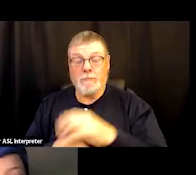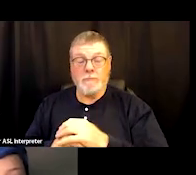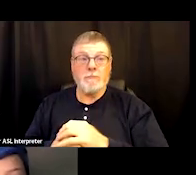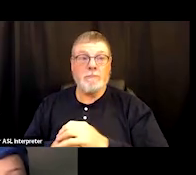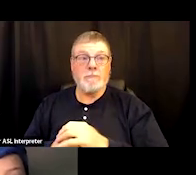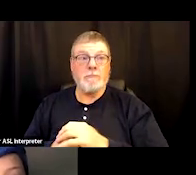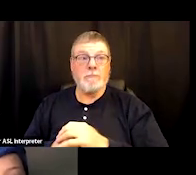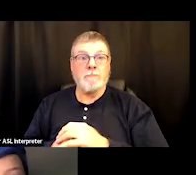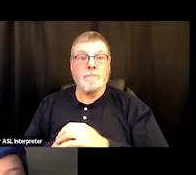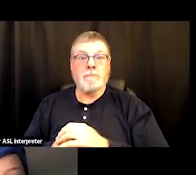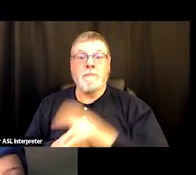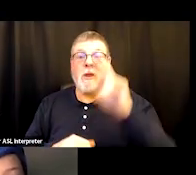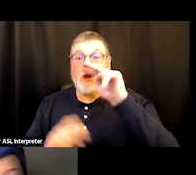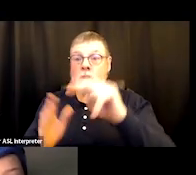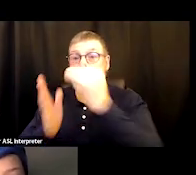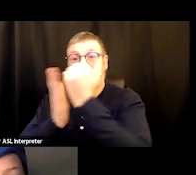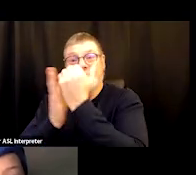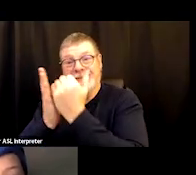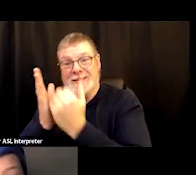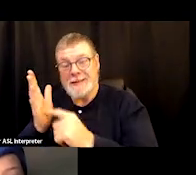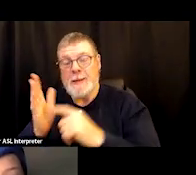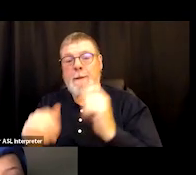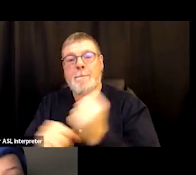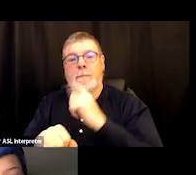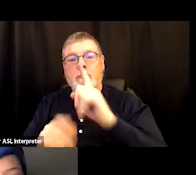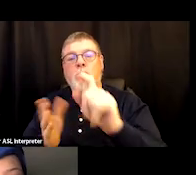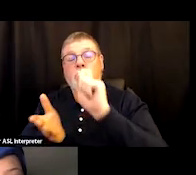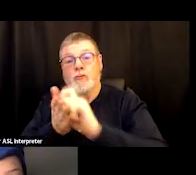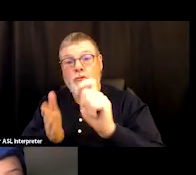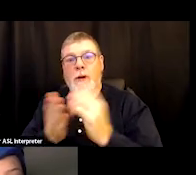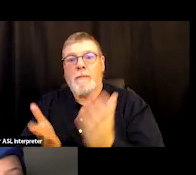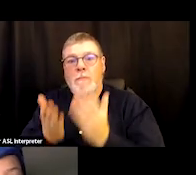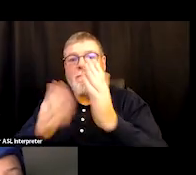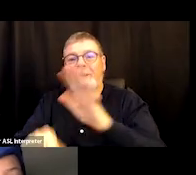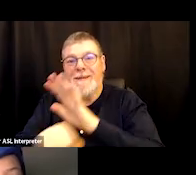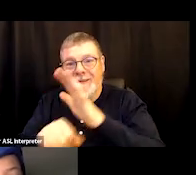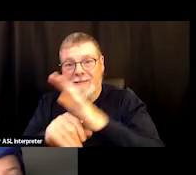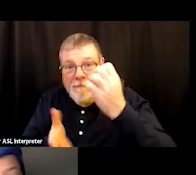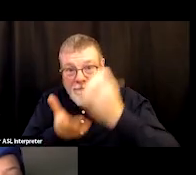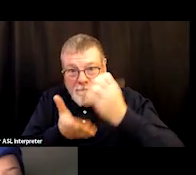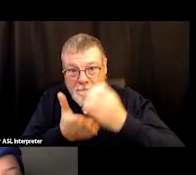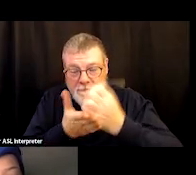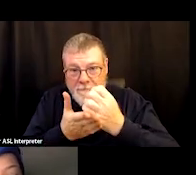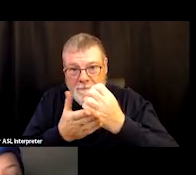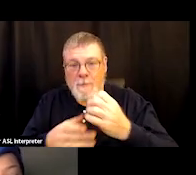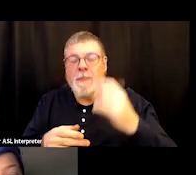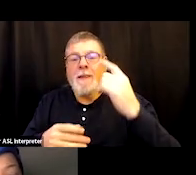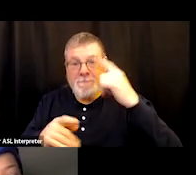Looking at the listings to ensure that you write about and provide enough evidence for the applicant